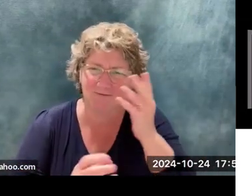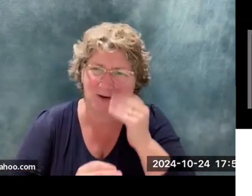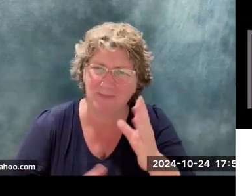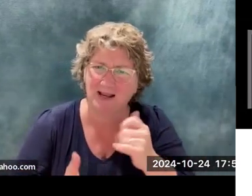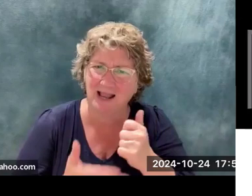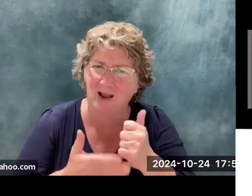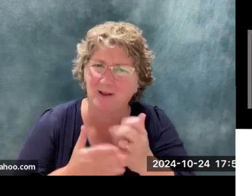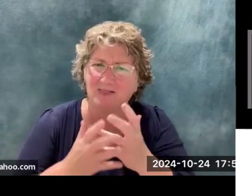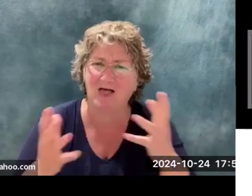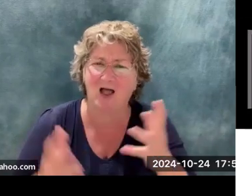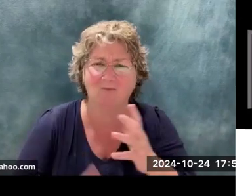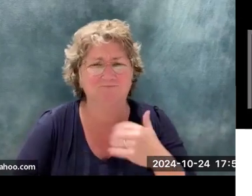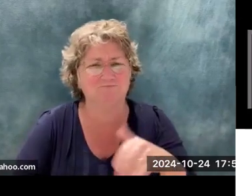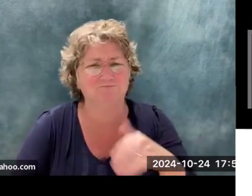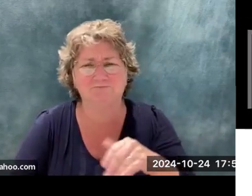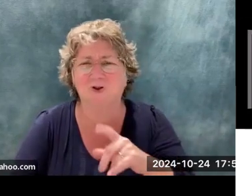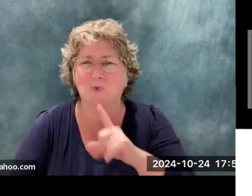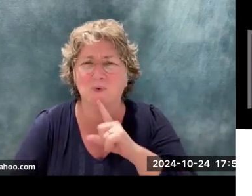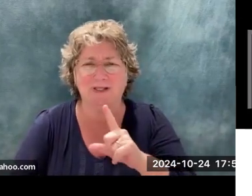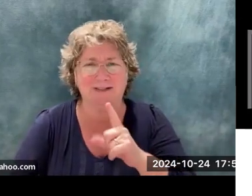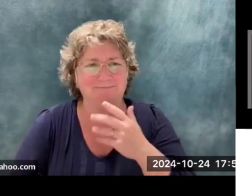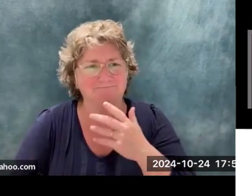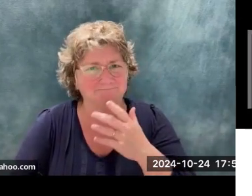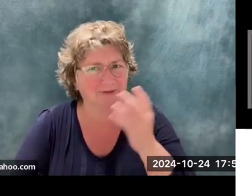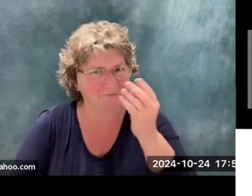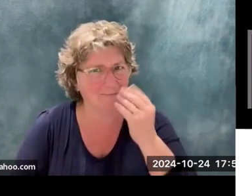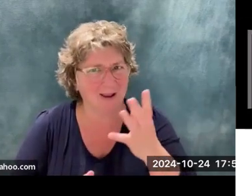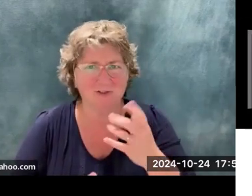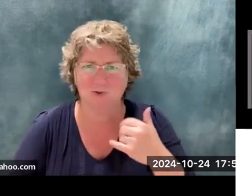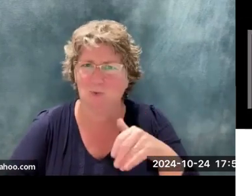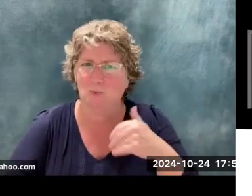and very informative. Before I do close out, I